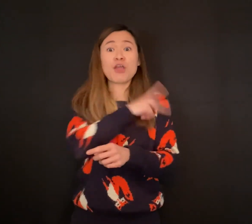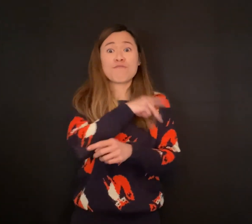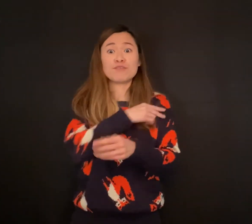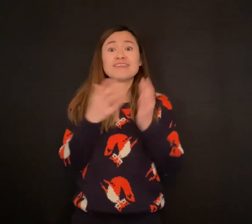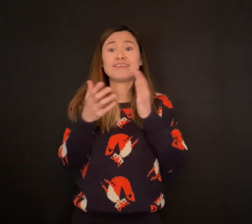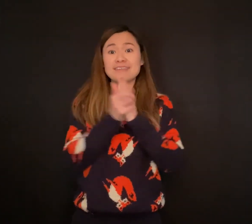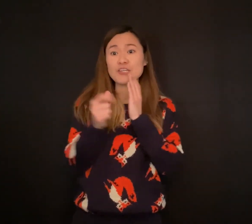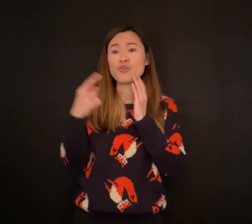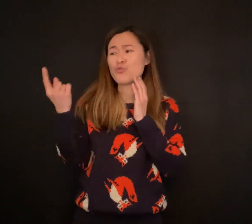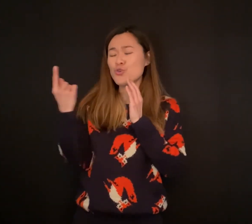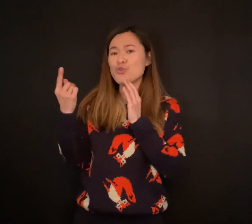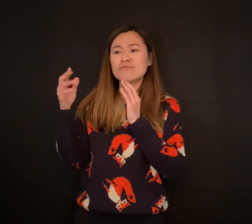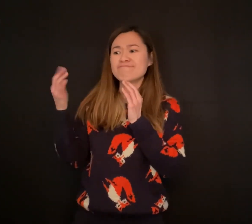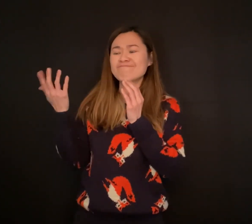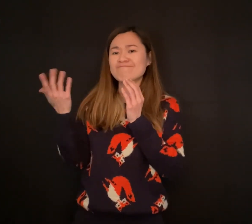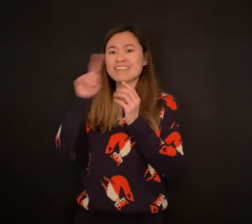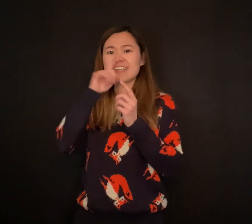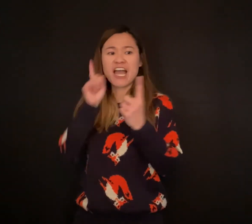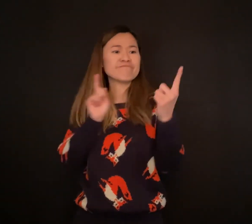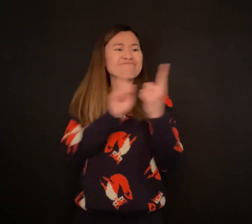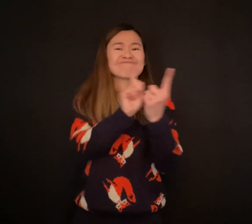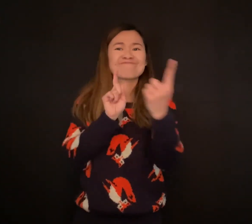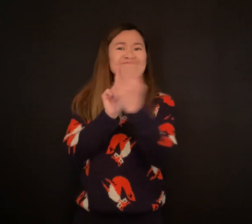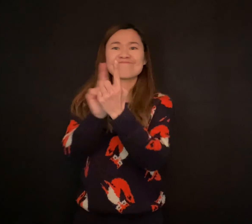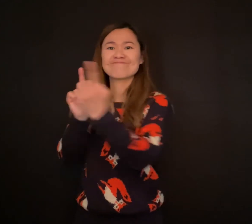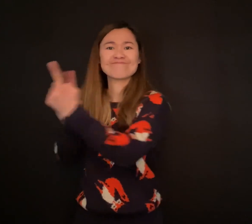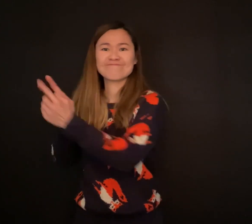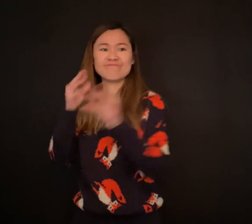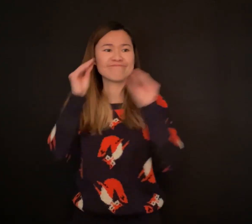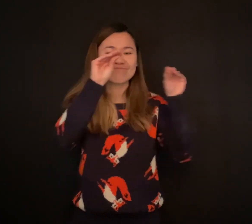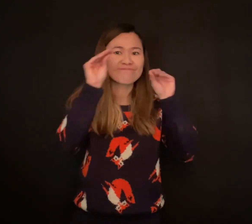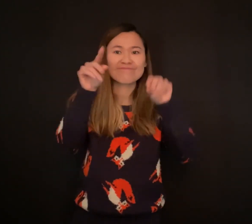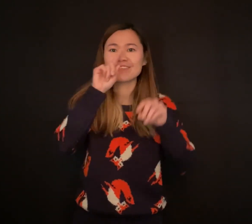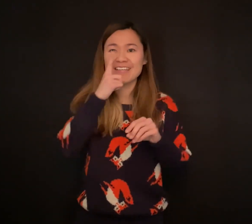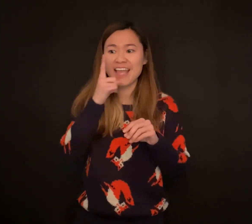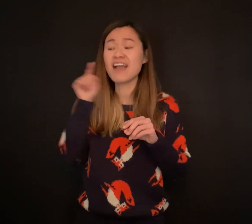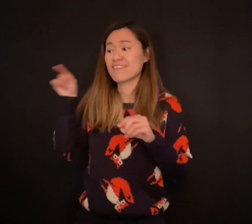professionals. People who can't meet face to face anymore but